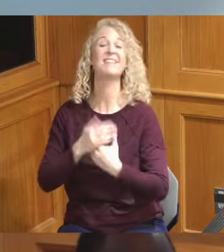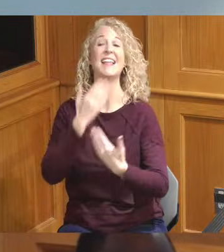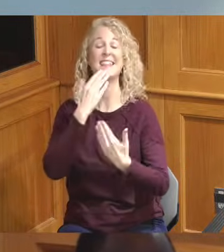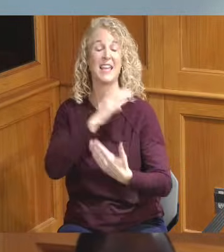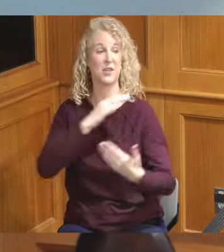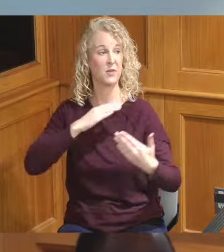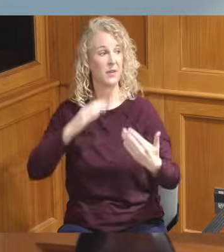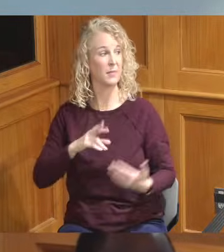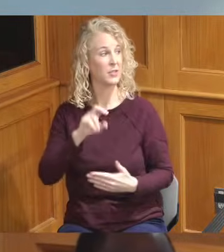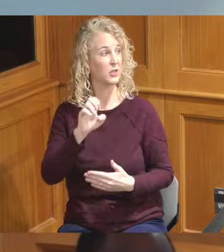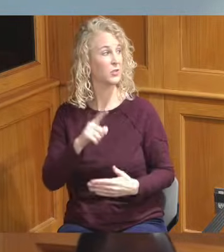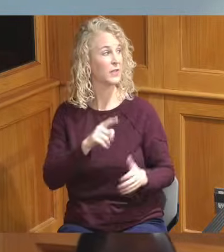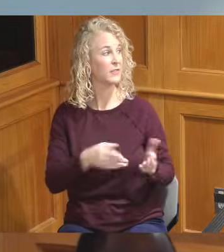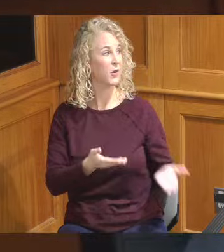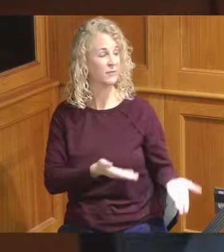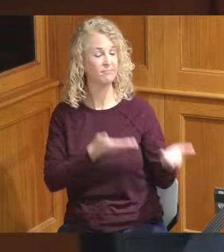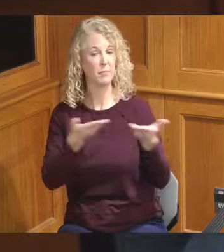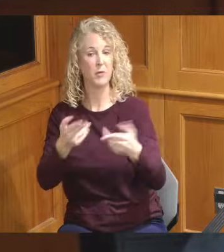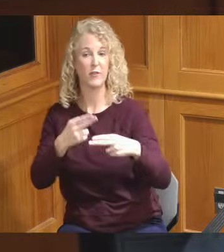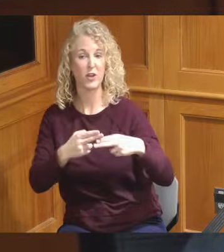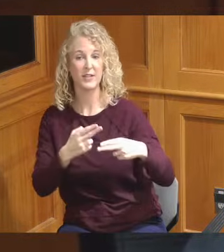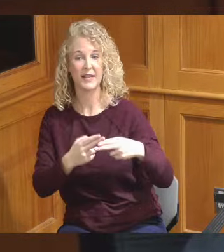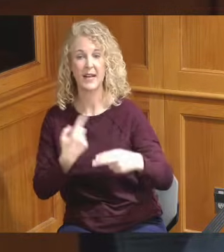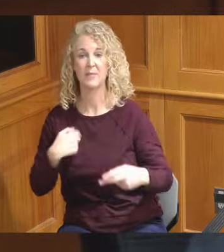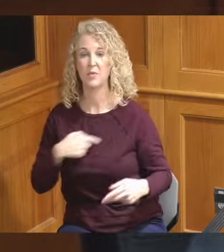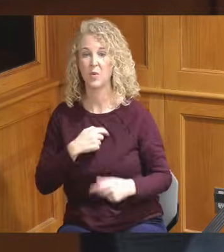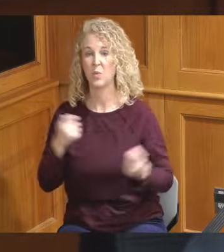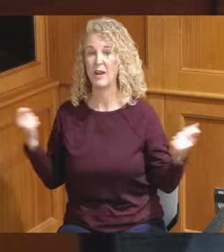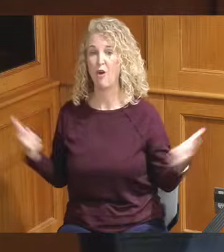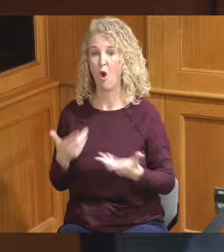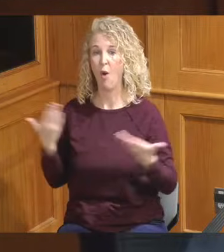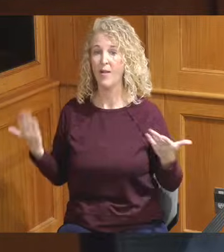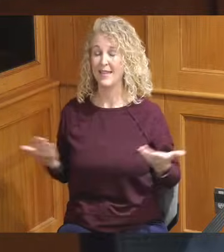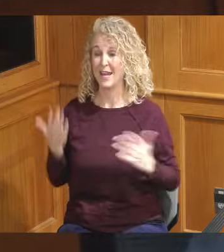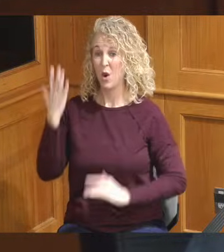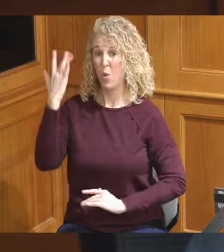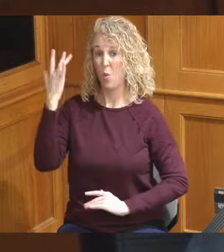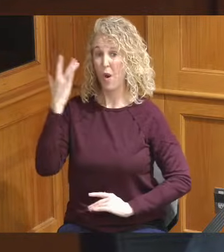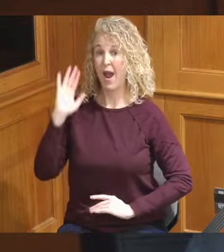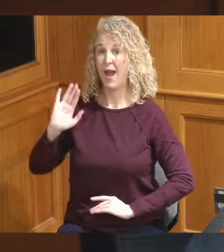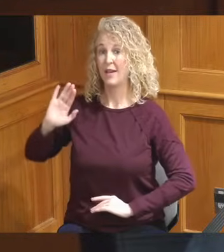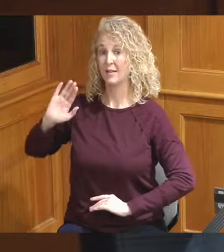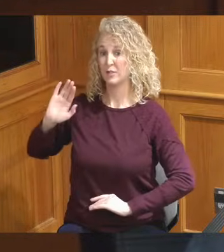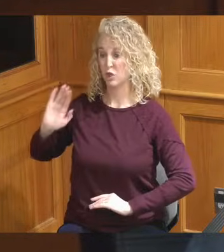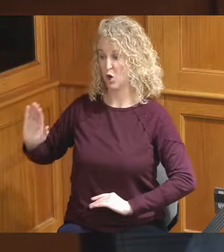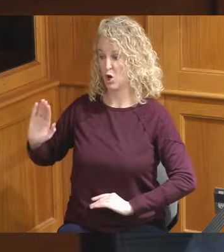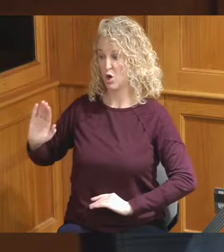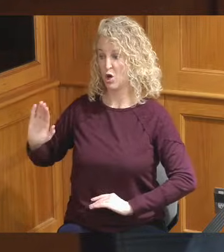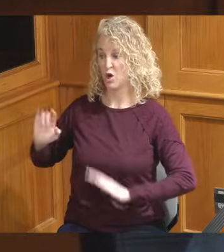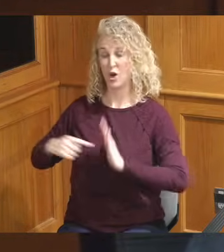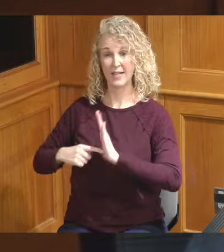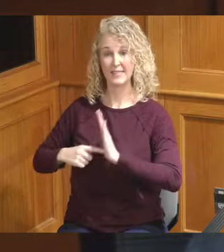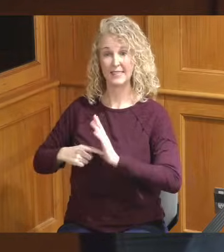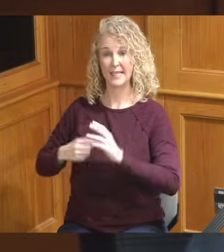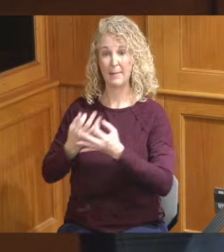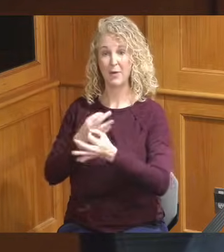bringing this forward. we are all standing on the shoulders of her and the freedom writers like her